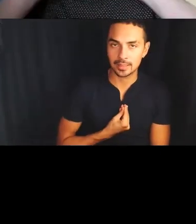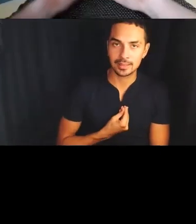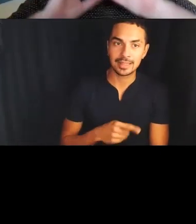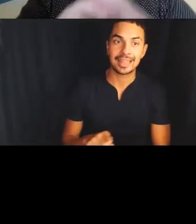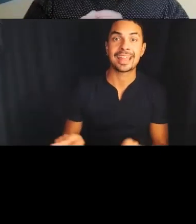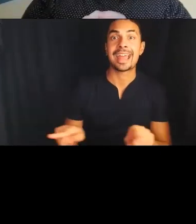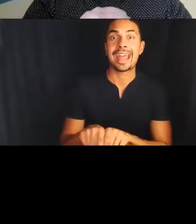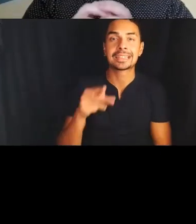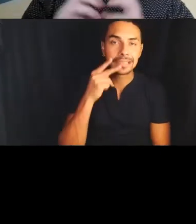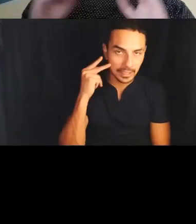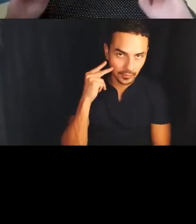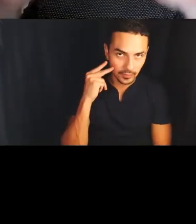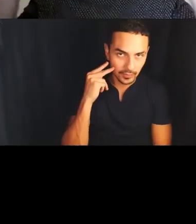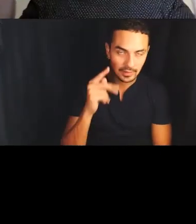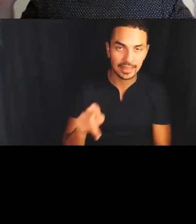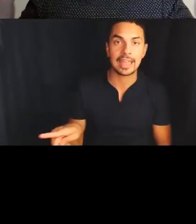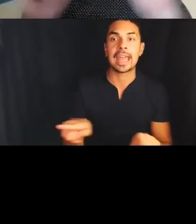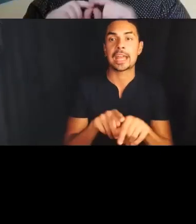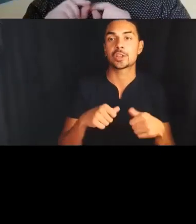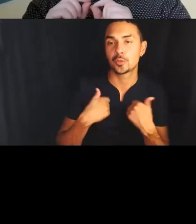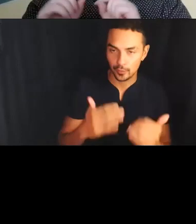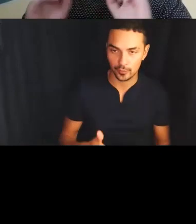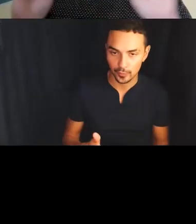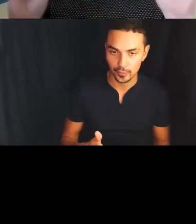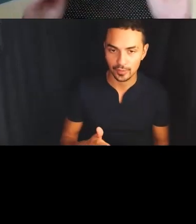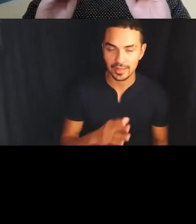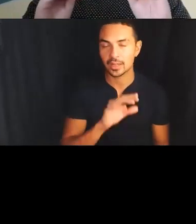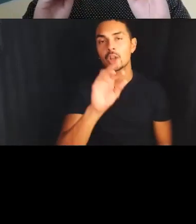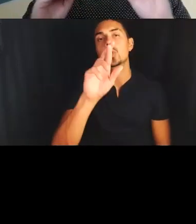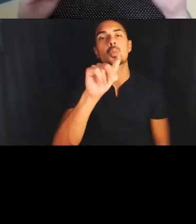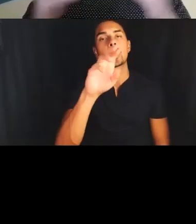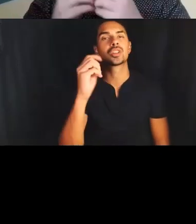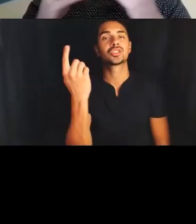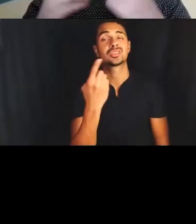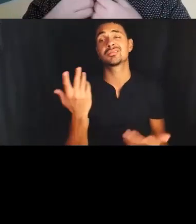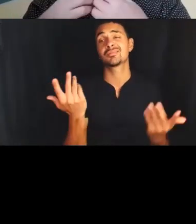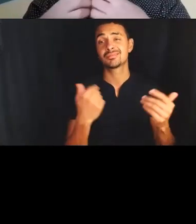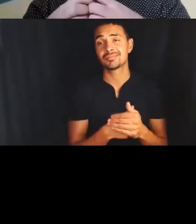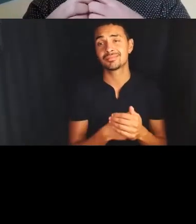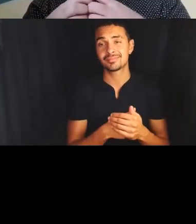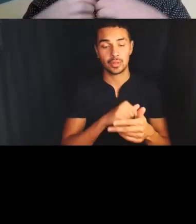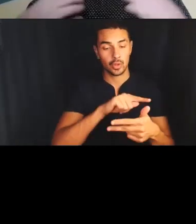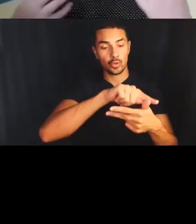or as a survivor and they rarely, if ever, get to talk about all three of those all at once.